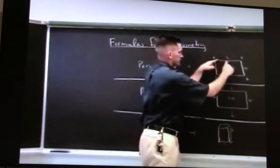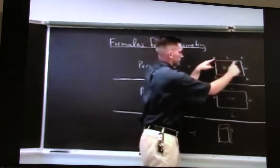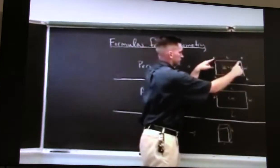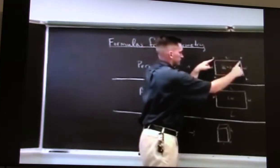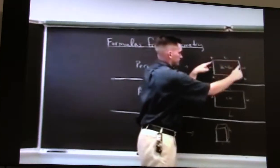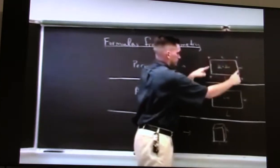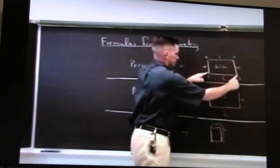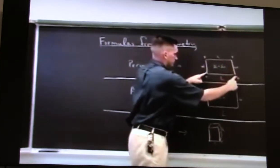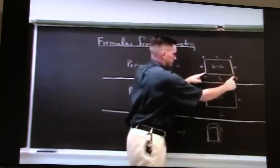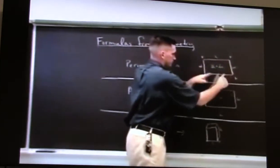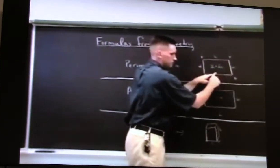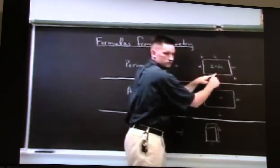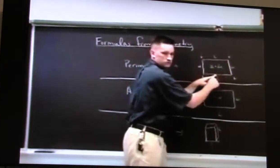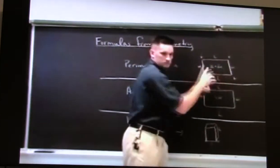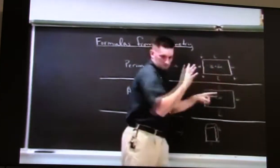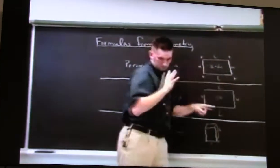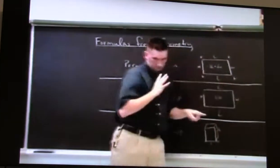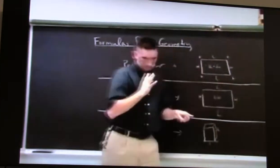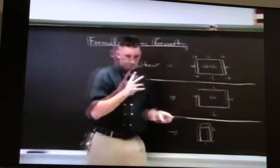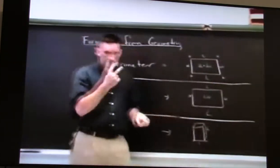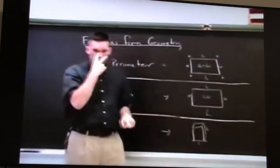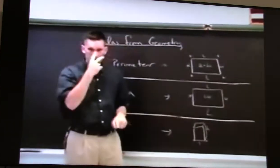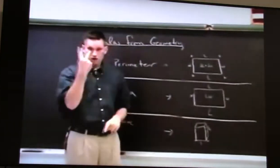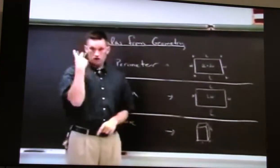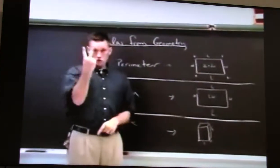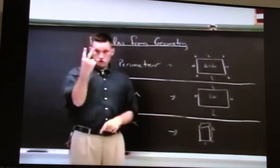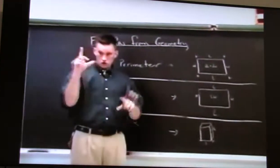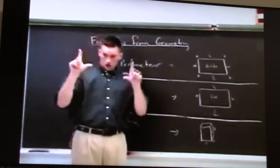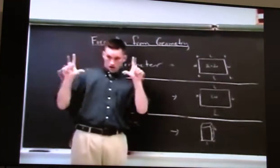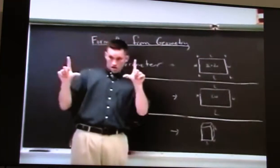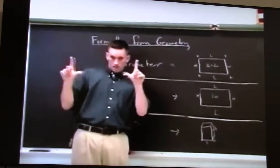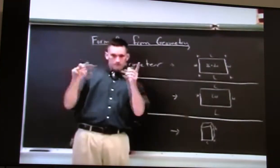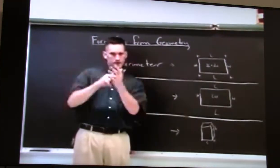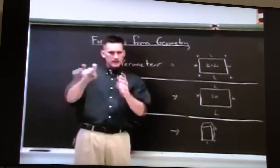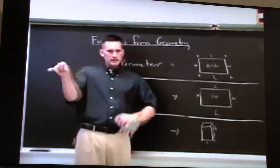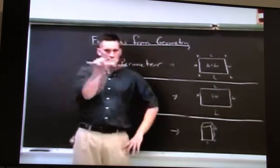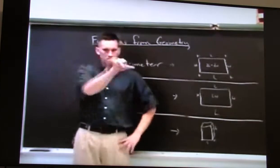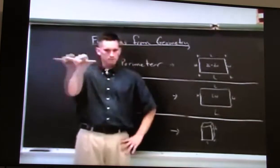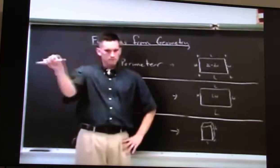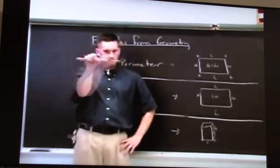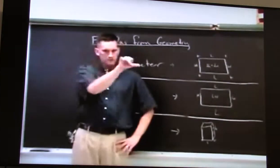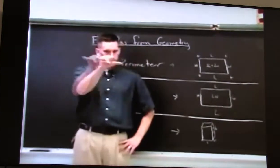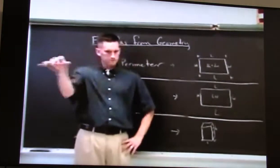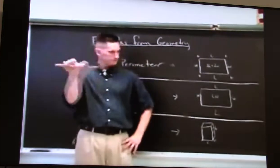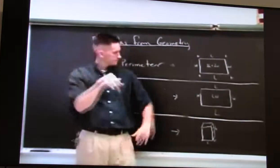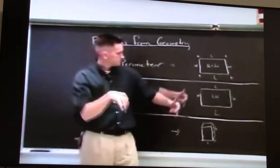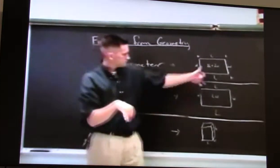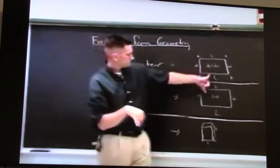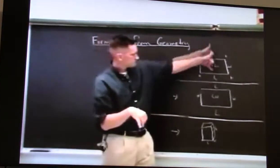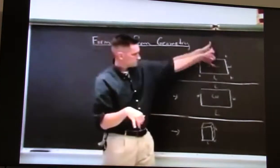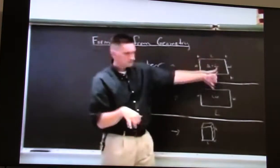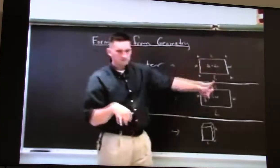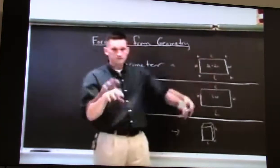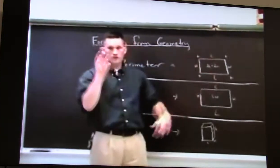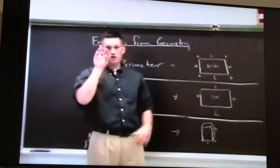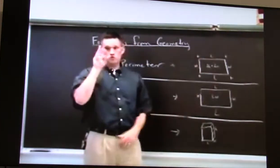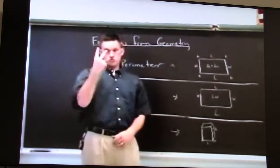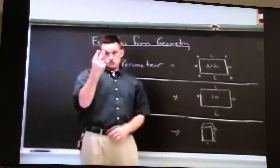So for parameter, you take length plus width and add them up together.